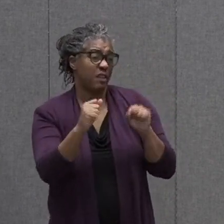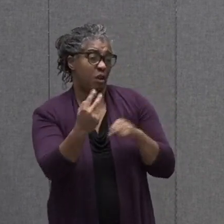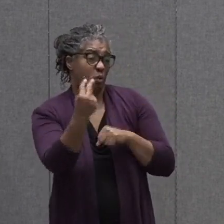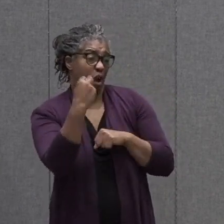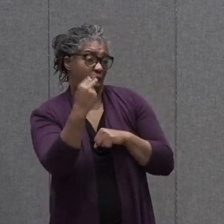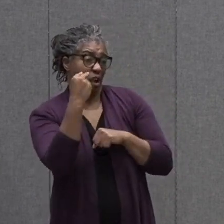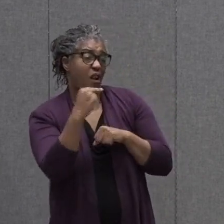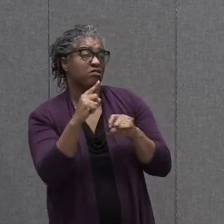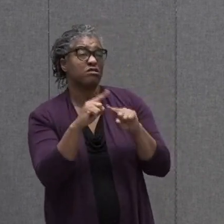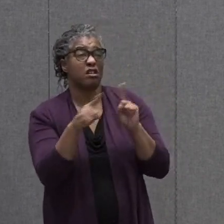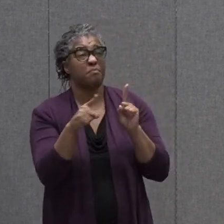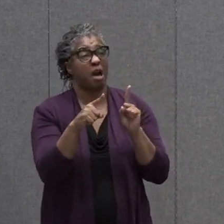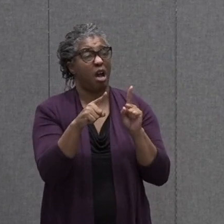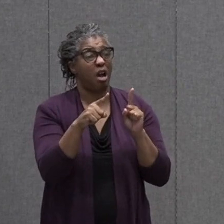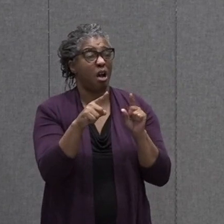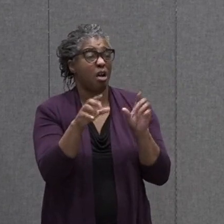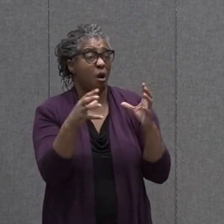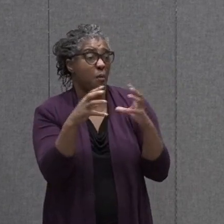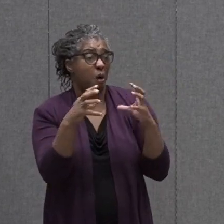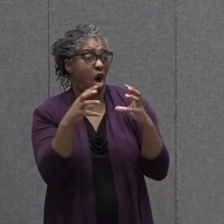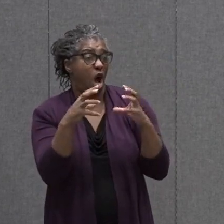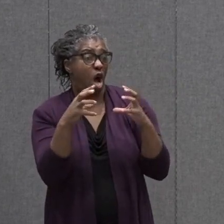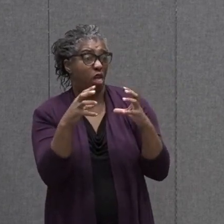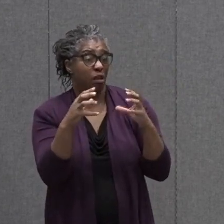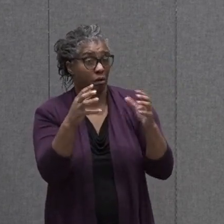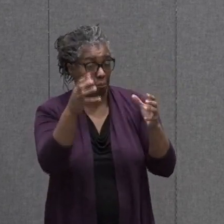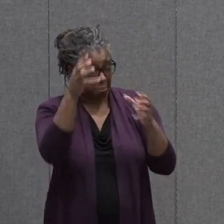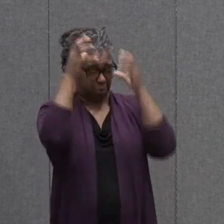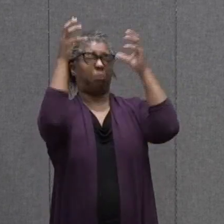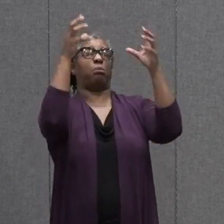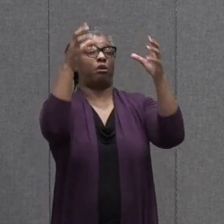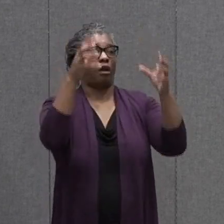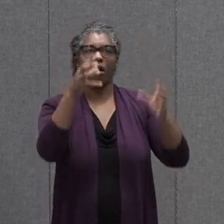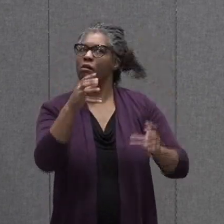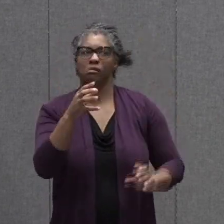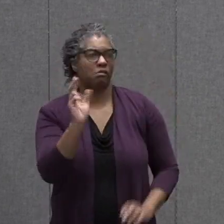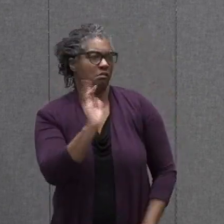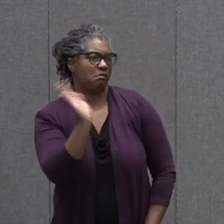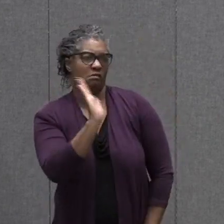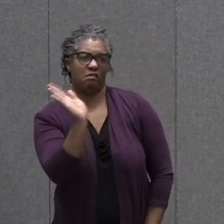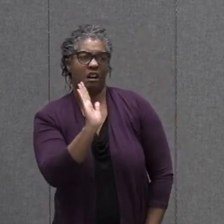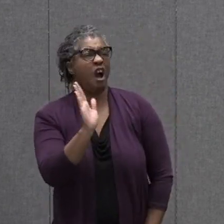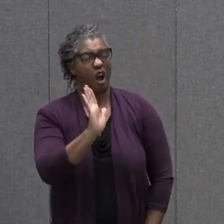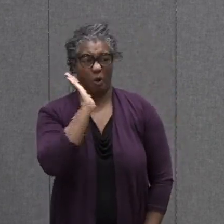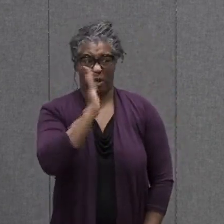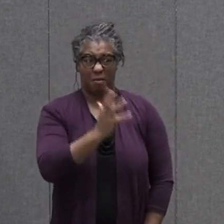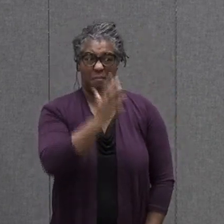Peanut Butter didn't want to make anyone mad. "That's okay," Peanut Butter said,